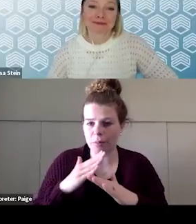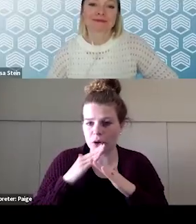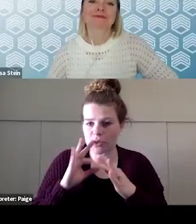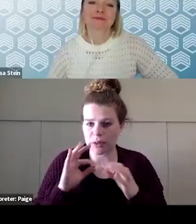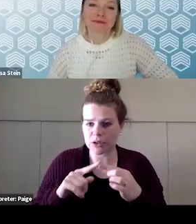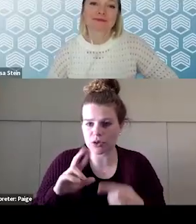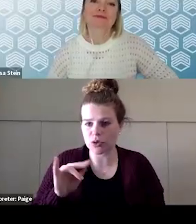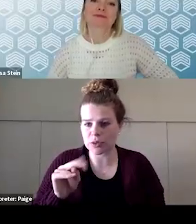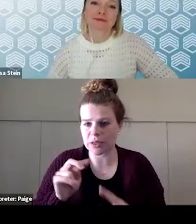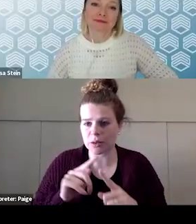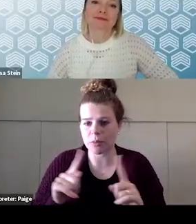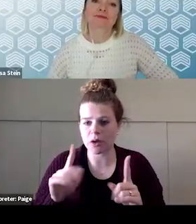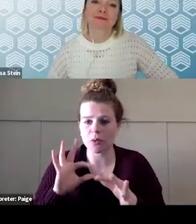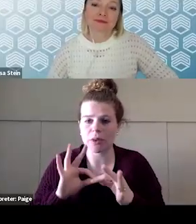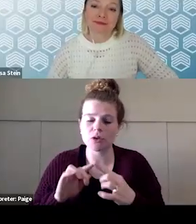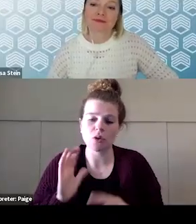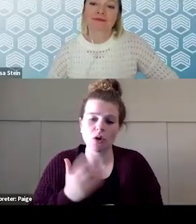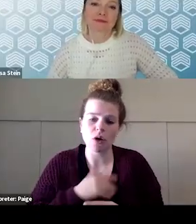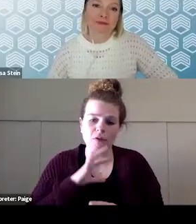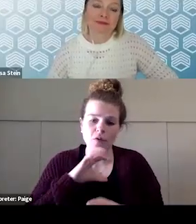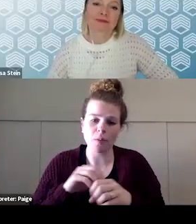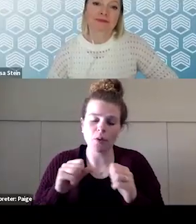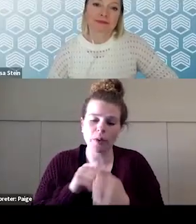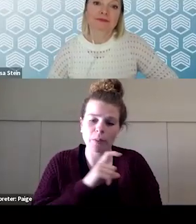But with regards to our involvement with the police department here,